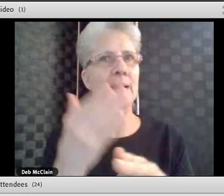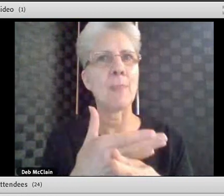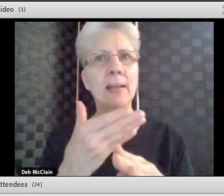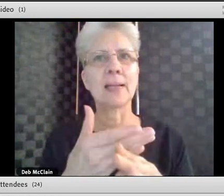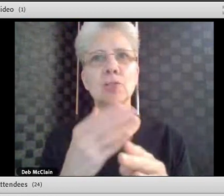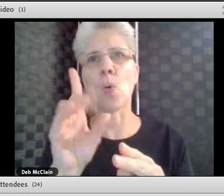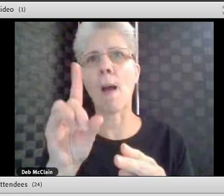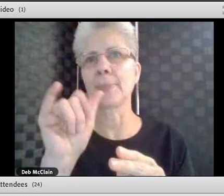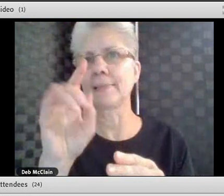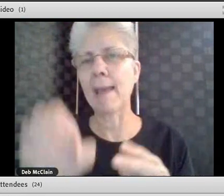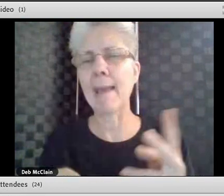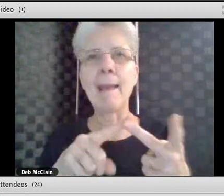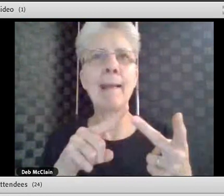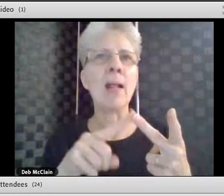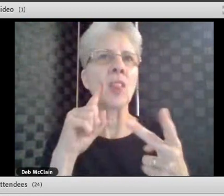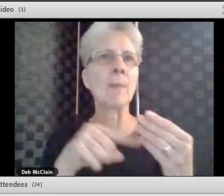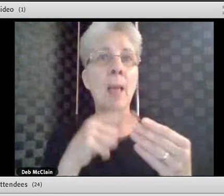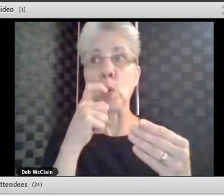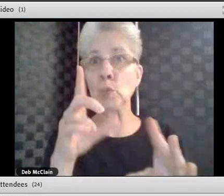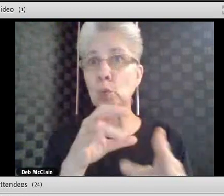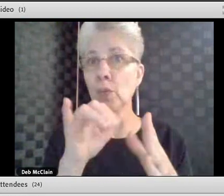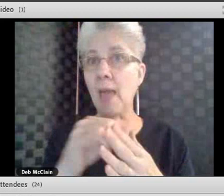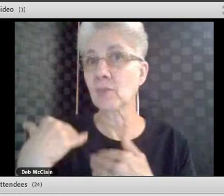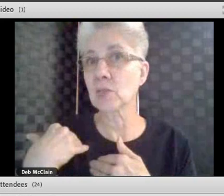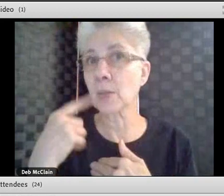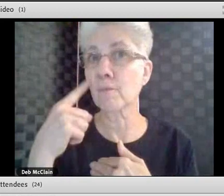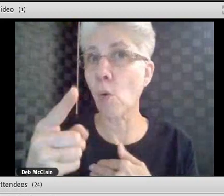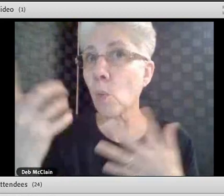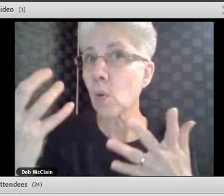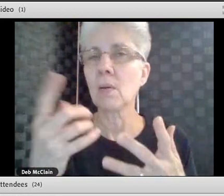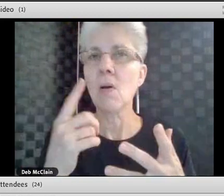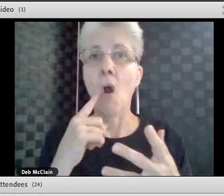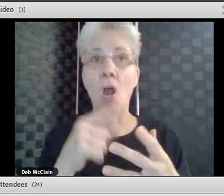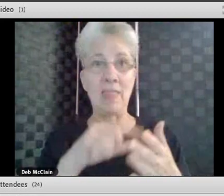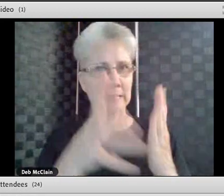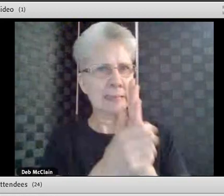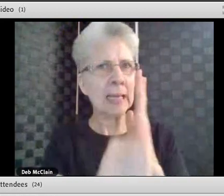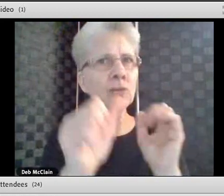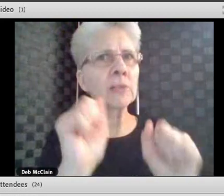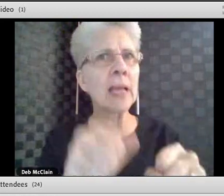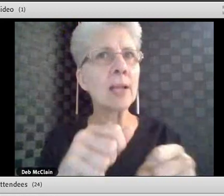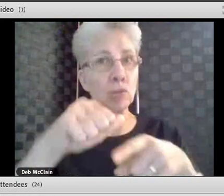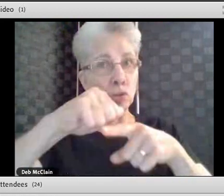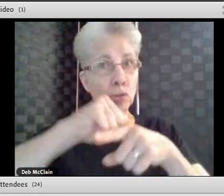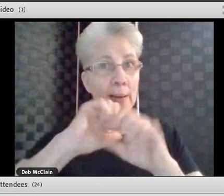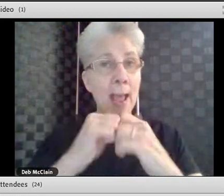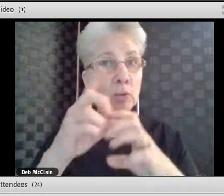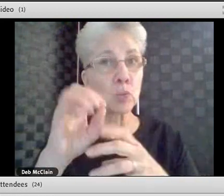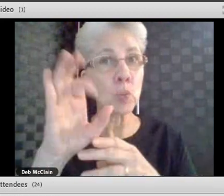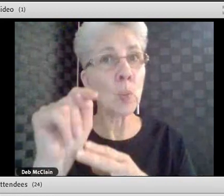All this equipment requires constant maintenance to update it, so you need to think about who's going to do it. You know, are they skilled?